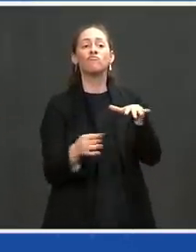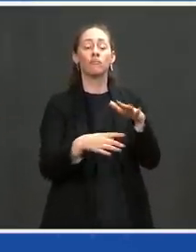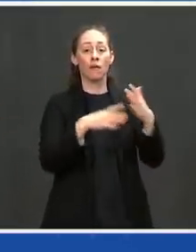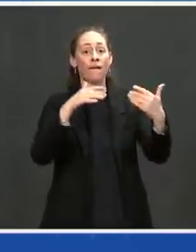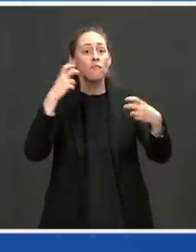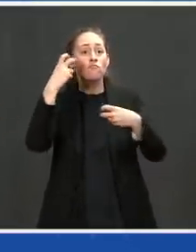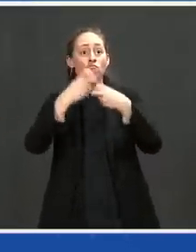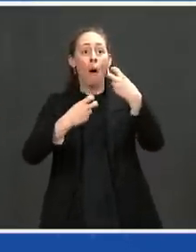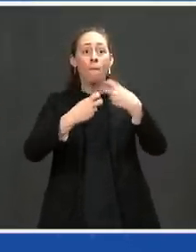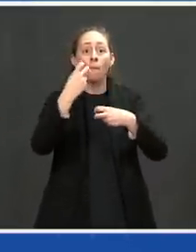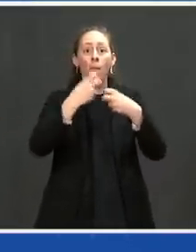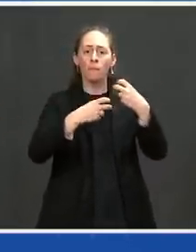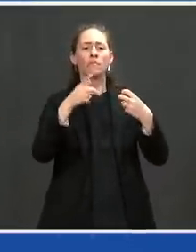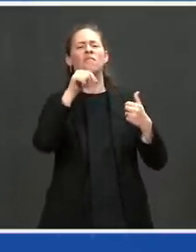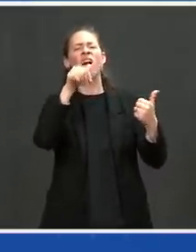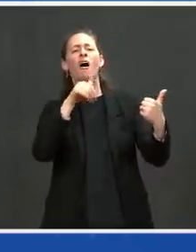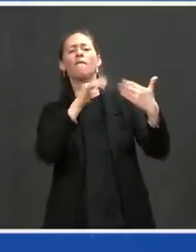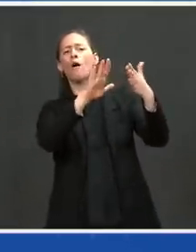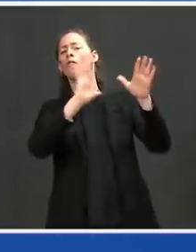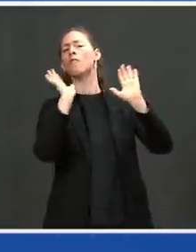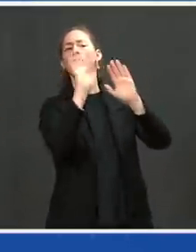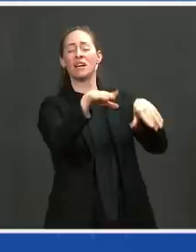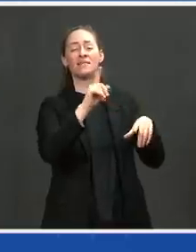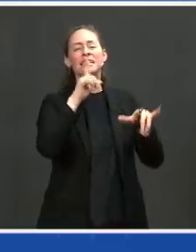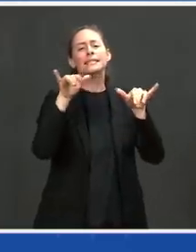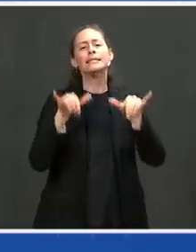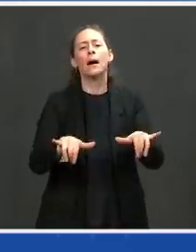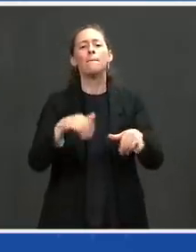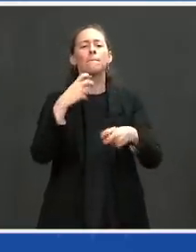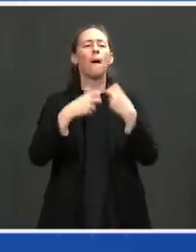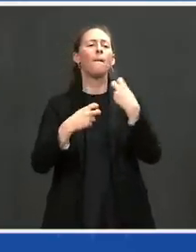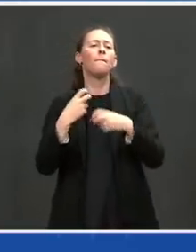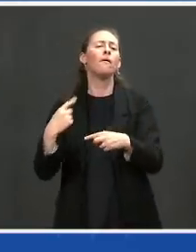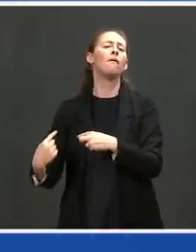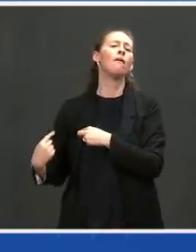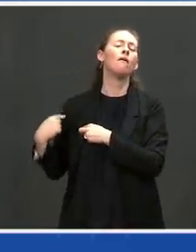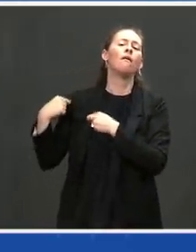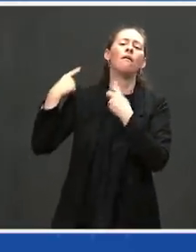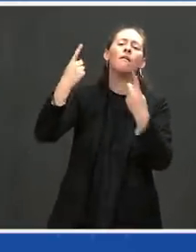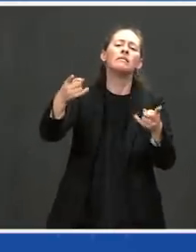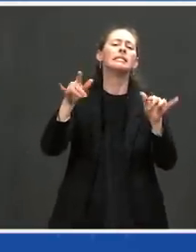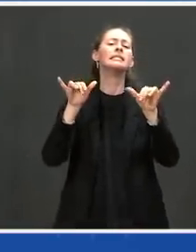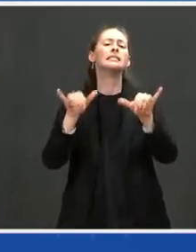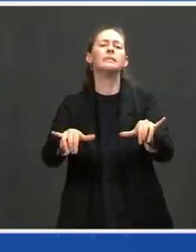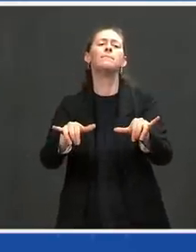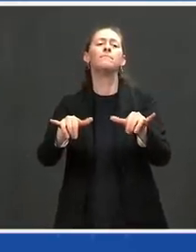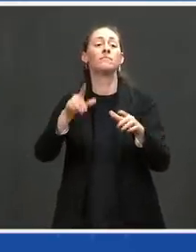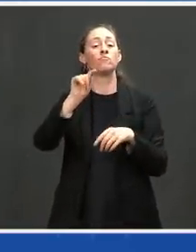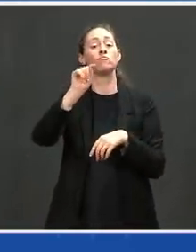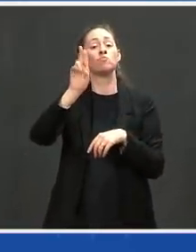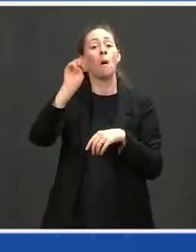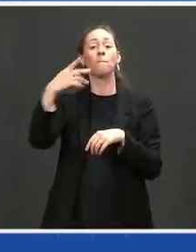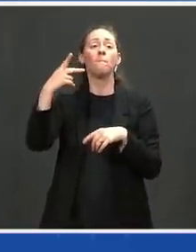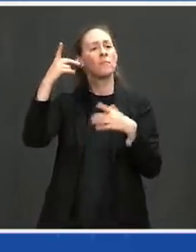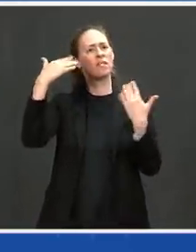He, in fact, shut down the -- the number of beds available. He did not fund HHS